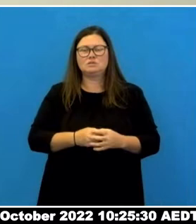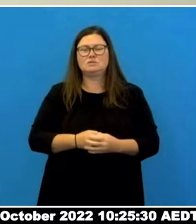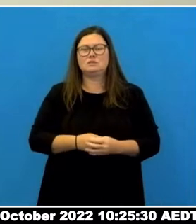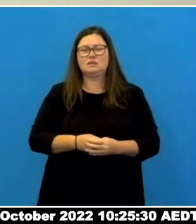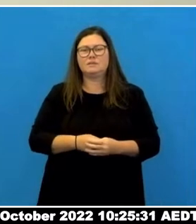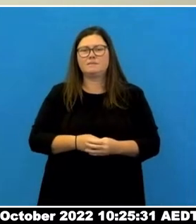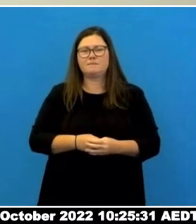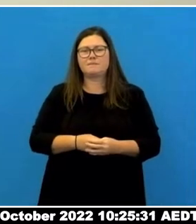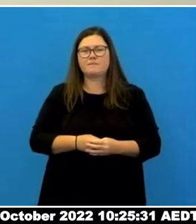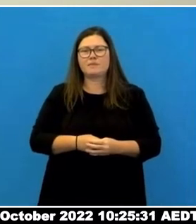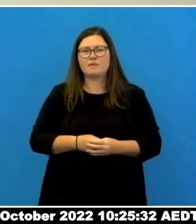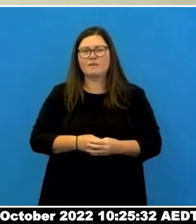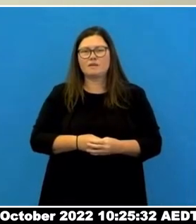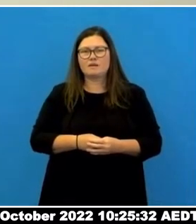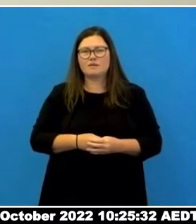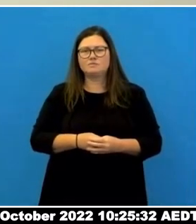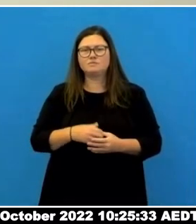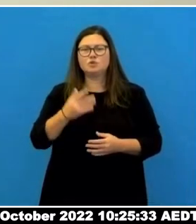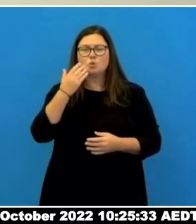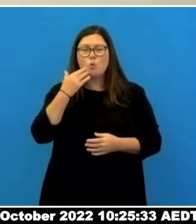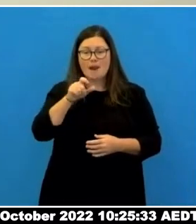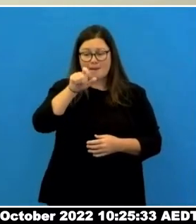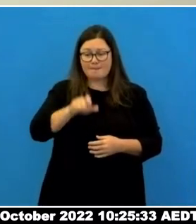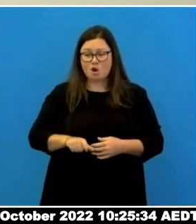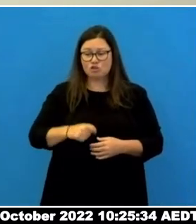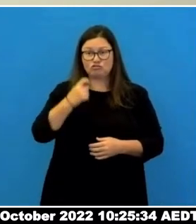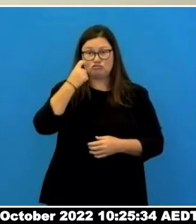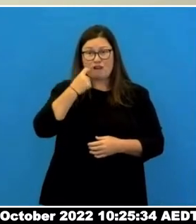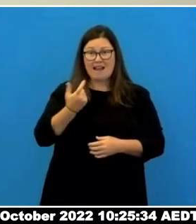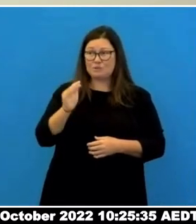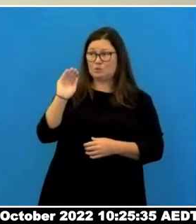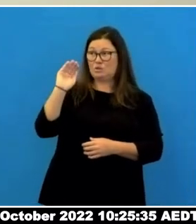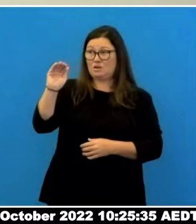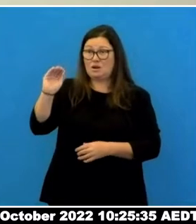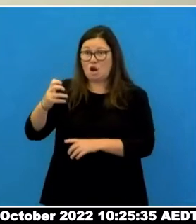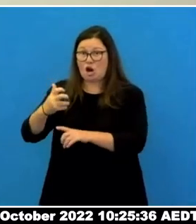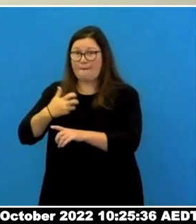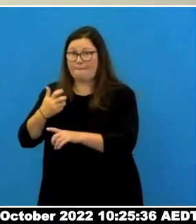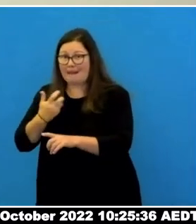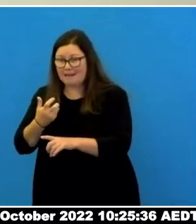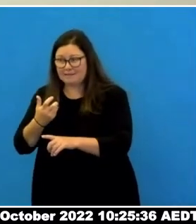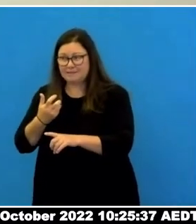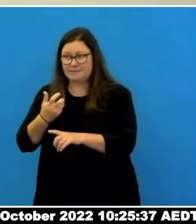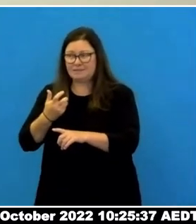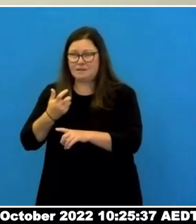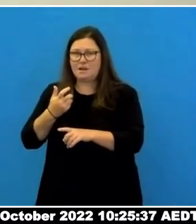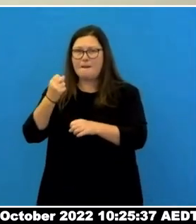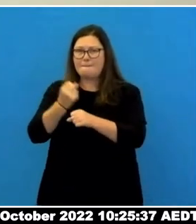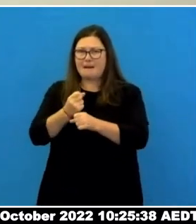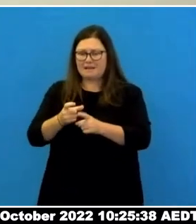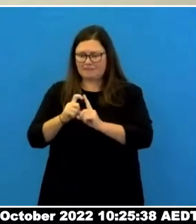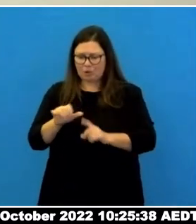to navigate the complaints mechanism to get the kind of remedy that they seek.